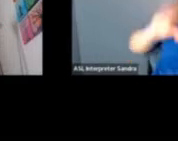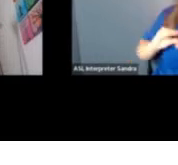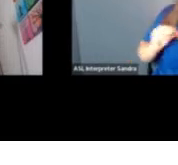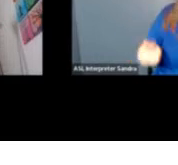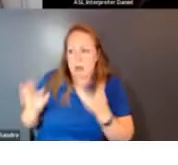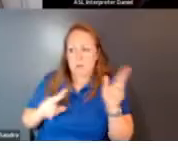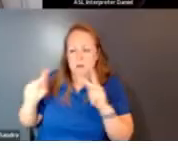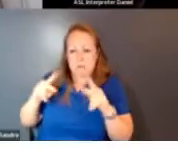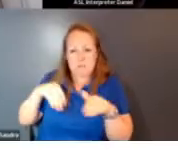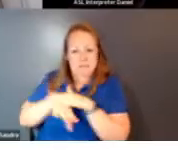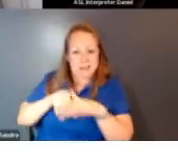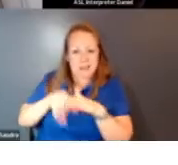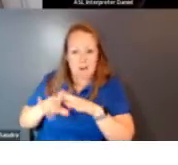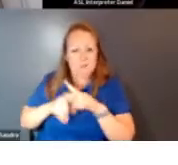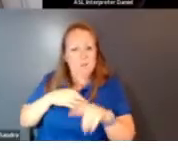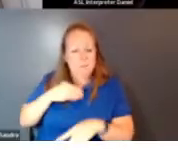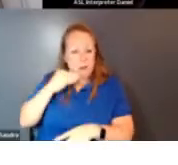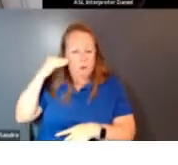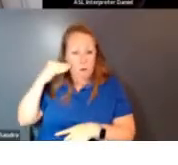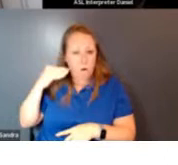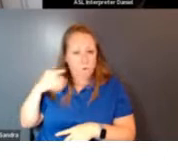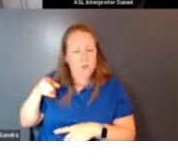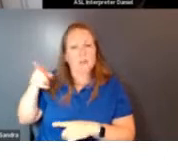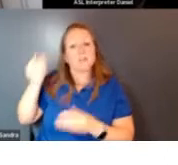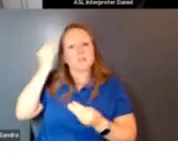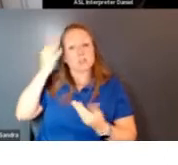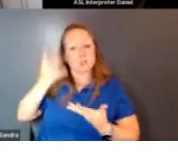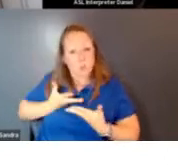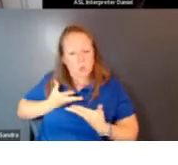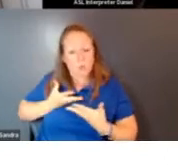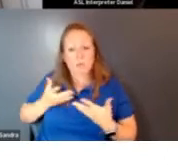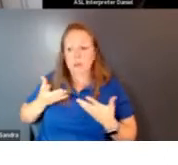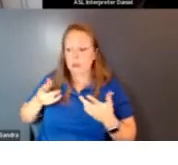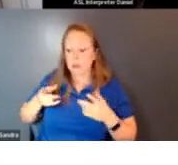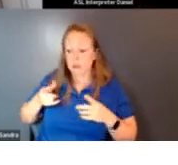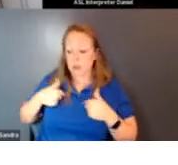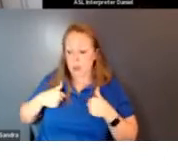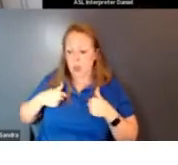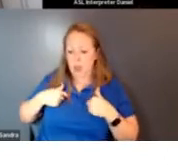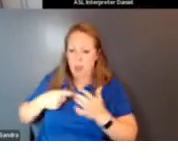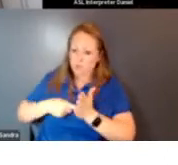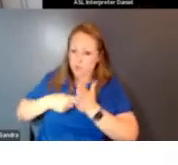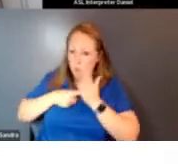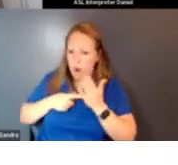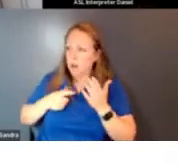That's kind of how it works. She told me, I needed to have more people coming in and out of my